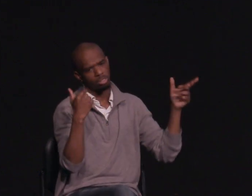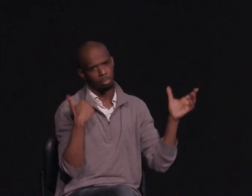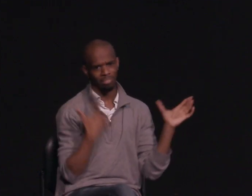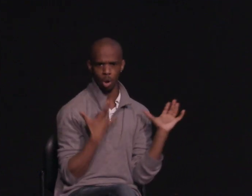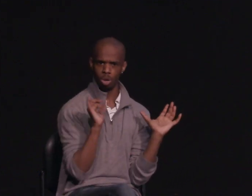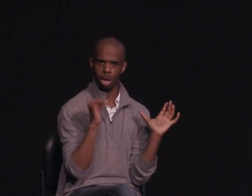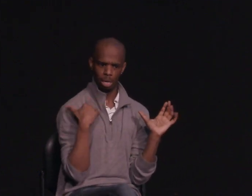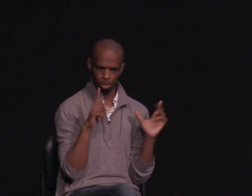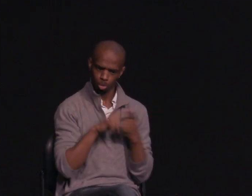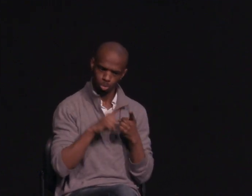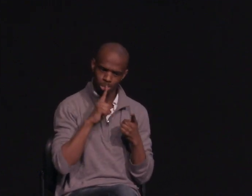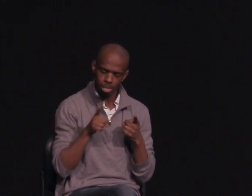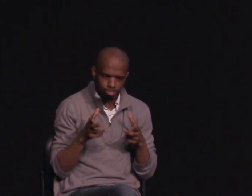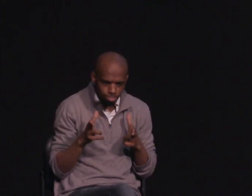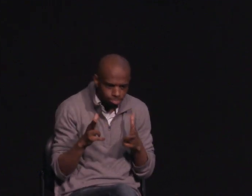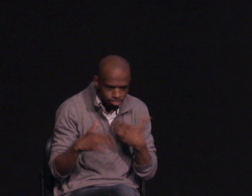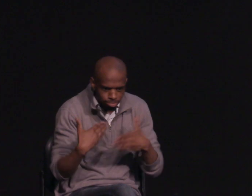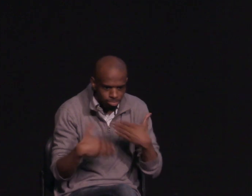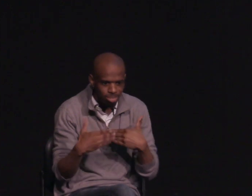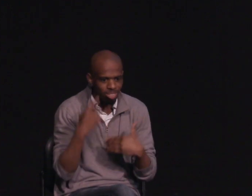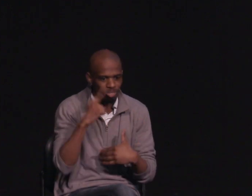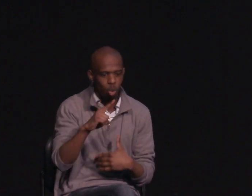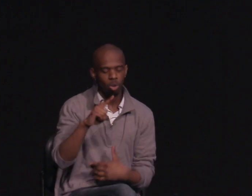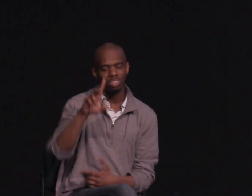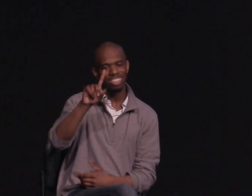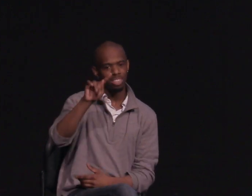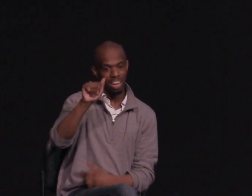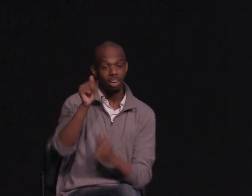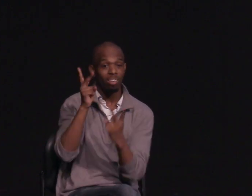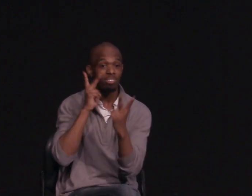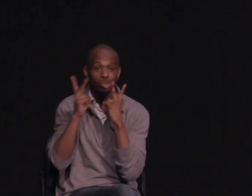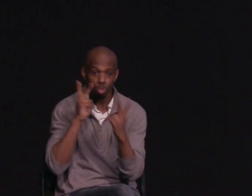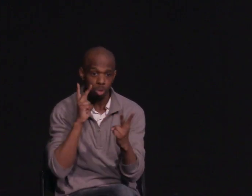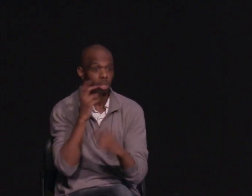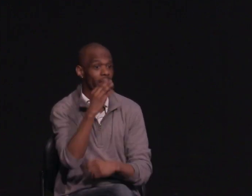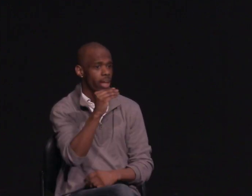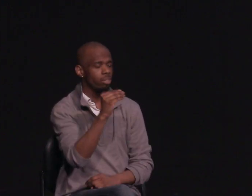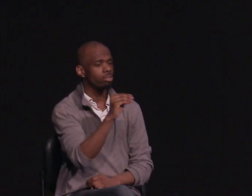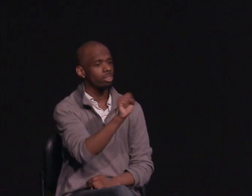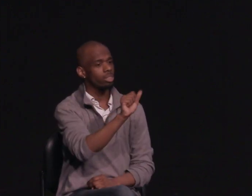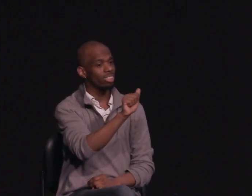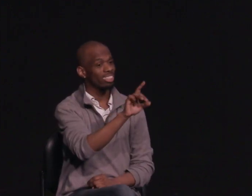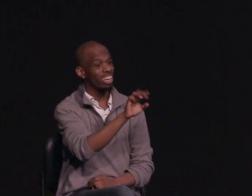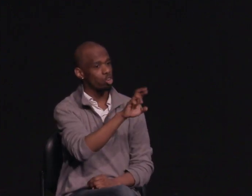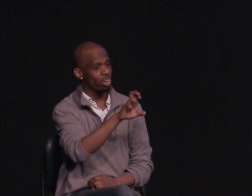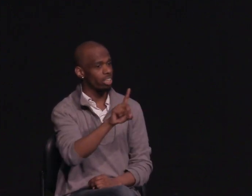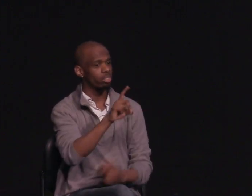these projects, the Sacred Larder and the Data Visualization, but once I got invited into the MFA program,